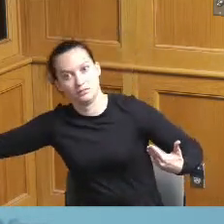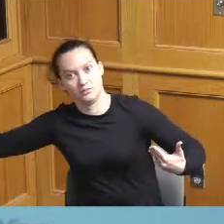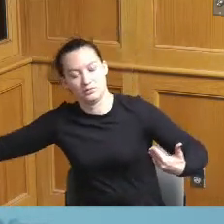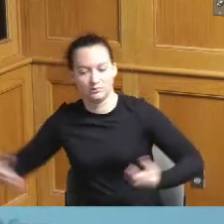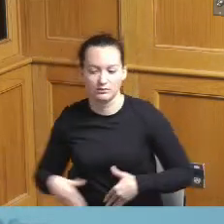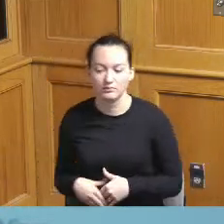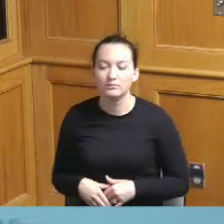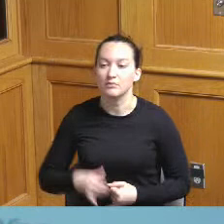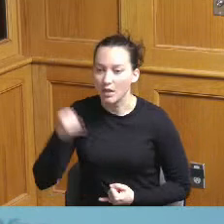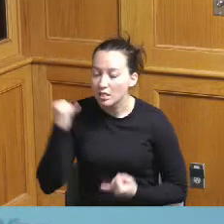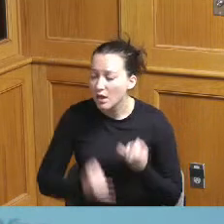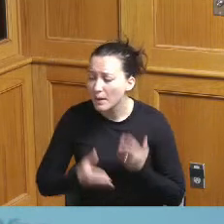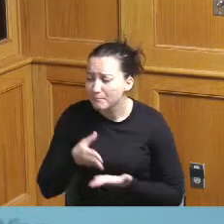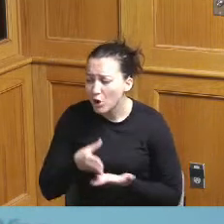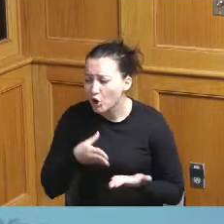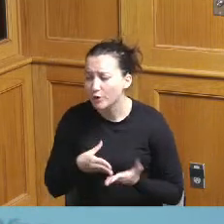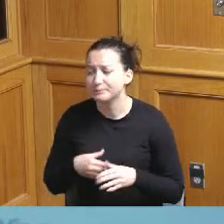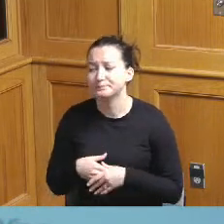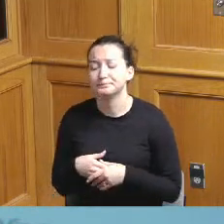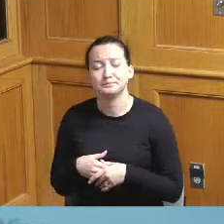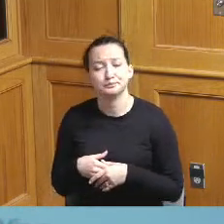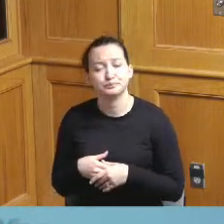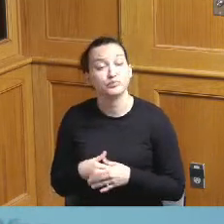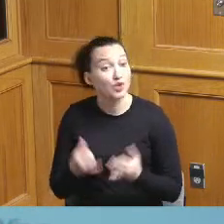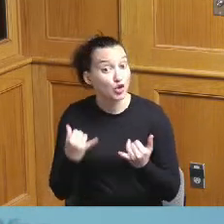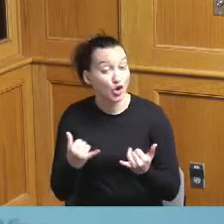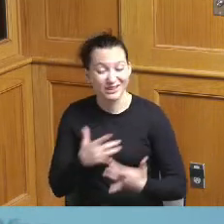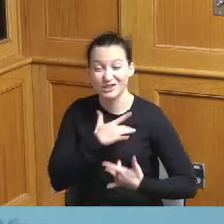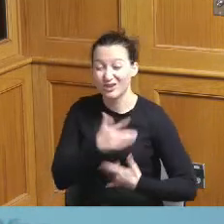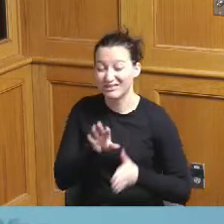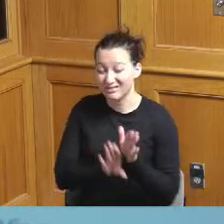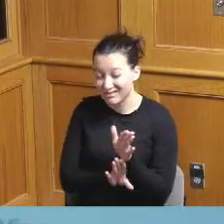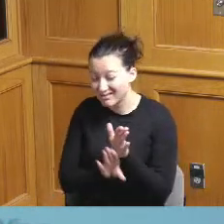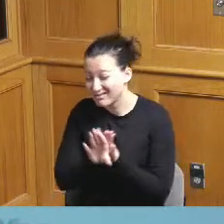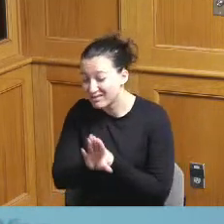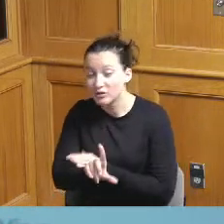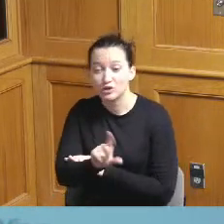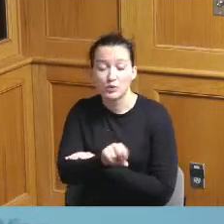the last part is currently we are trending even higher in 2022.